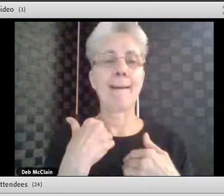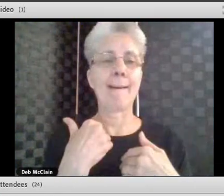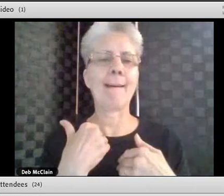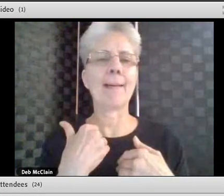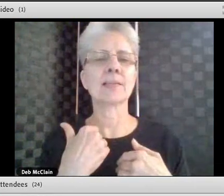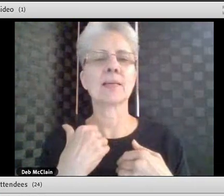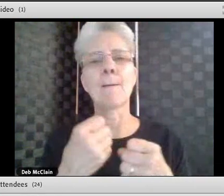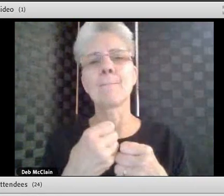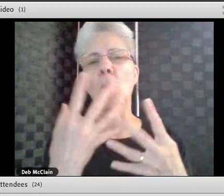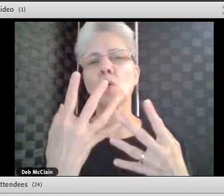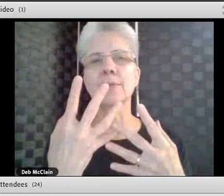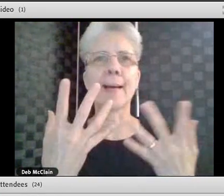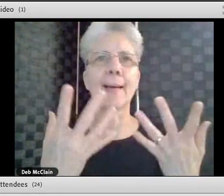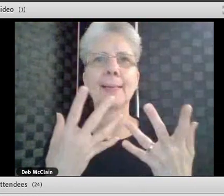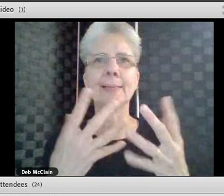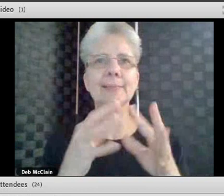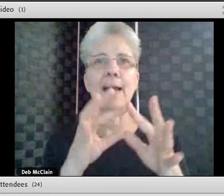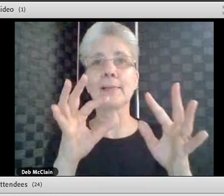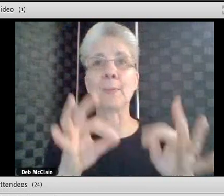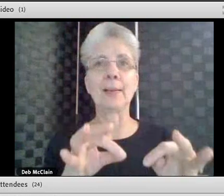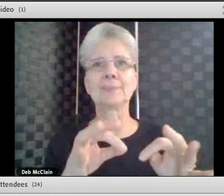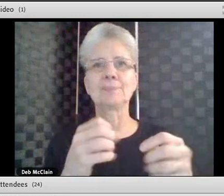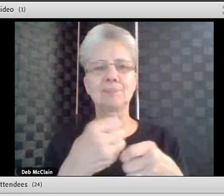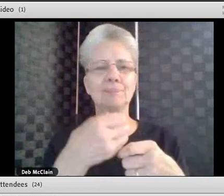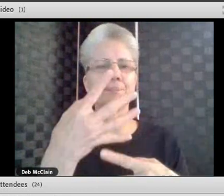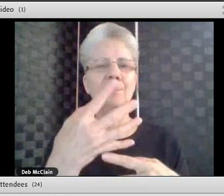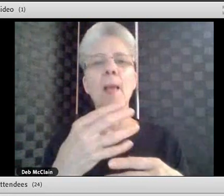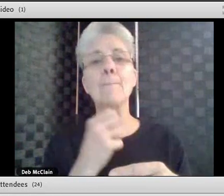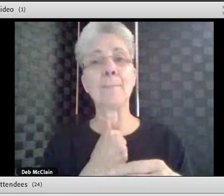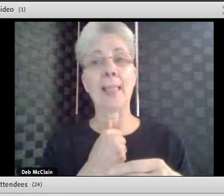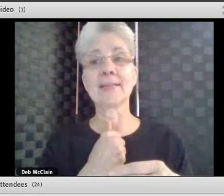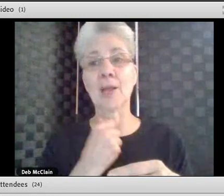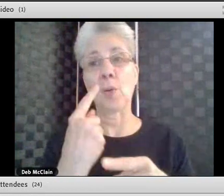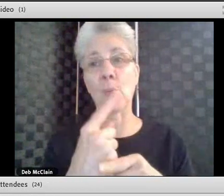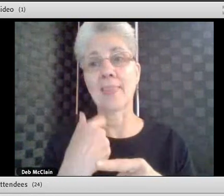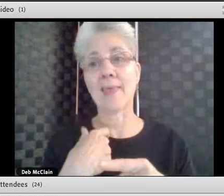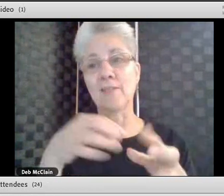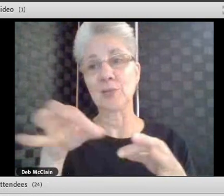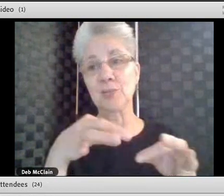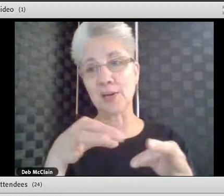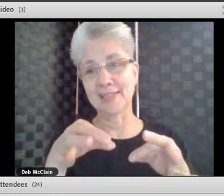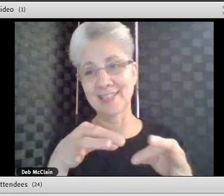So Air University Library has a multi-document. You know, it's the military.